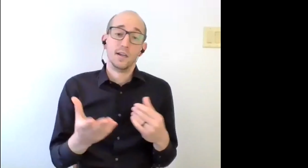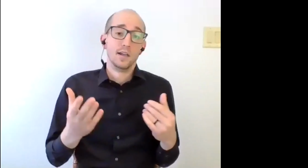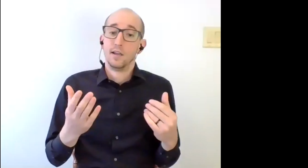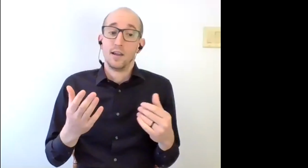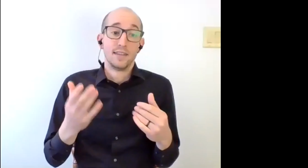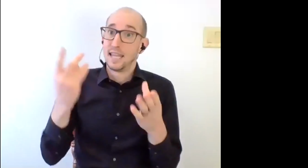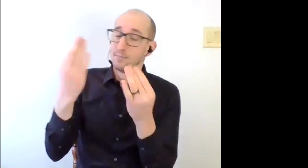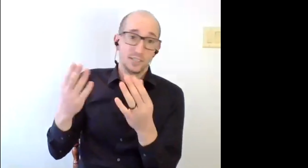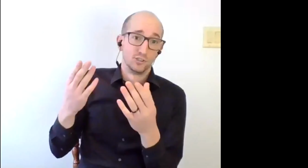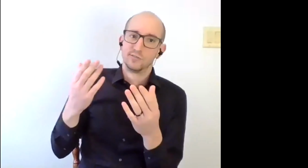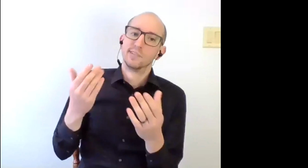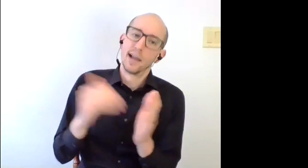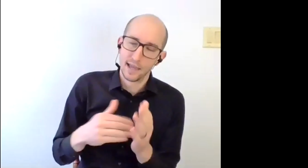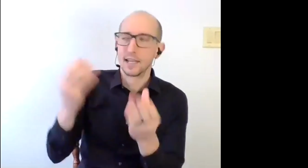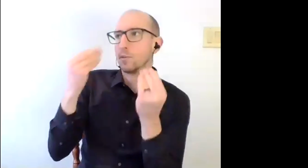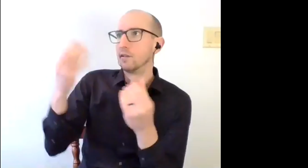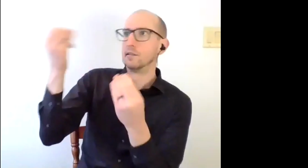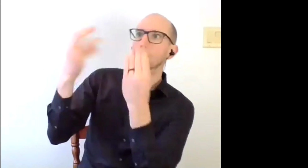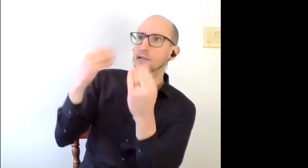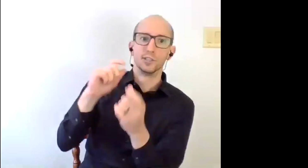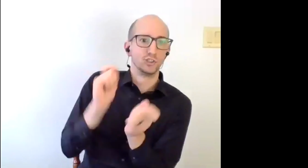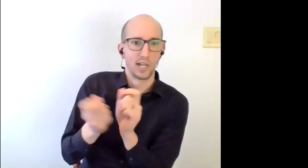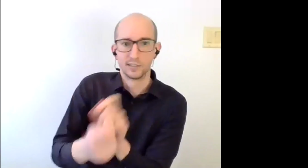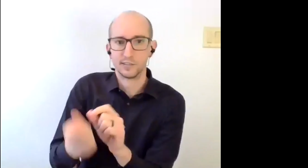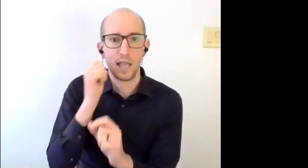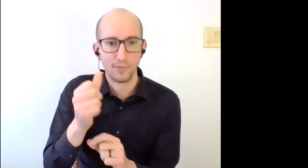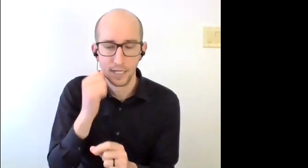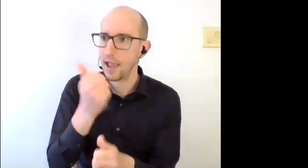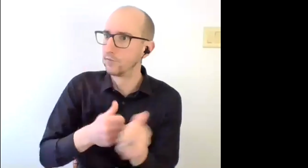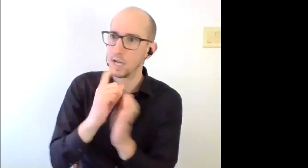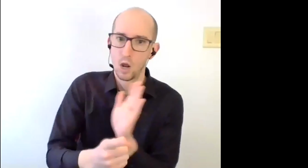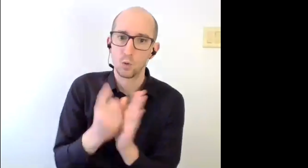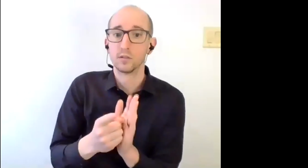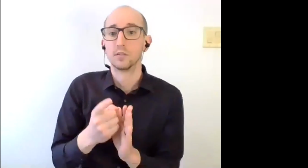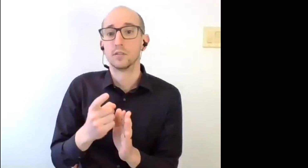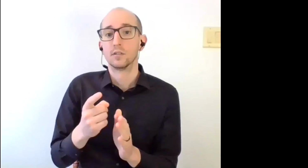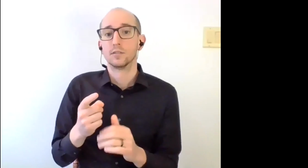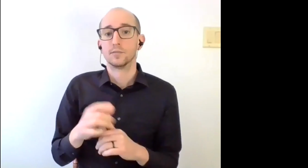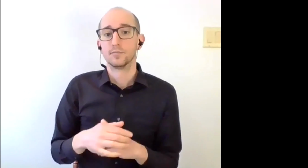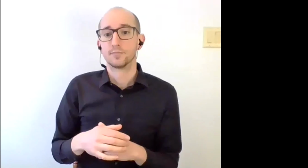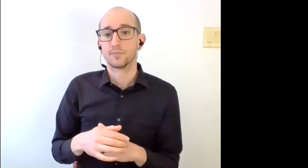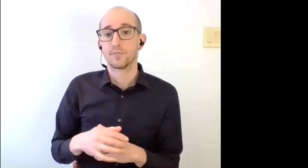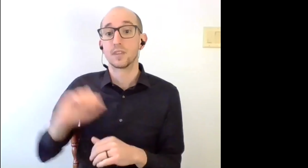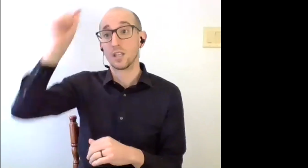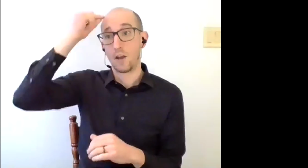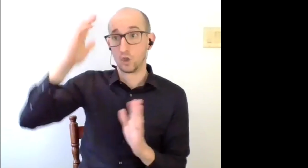April 27. You know, as I said, the information is changing day when and